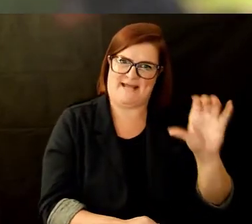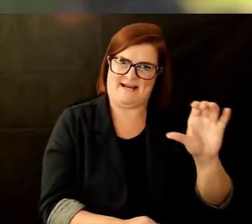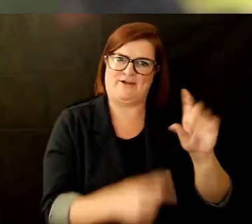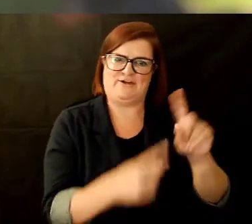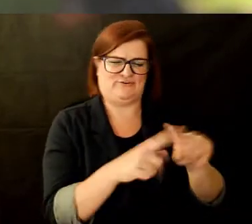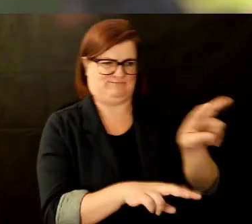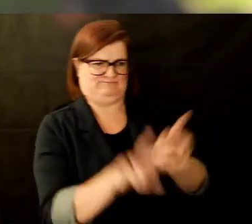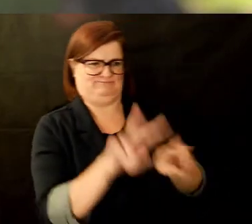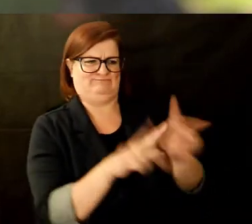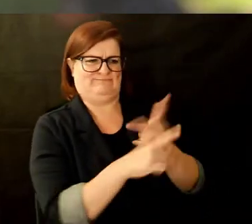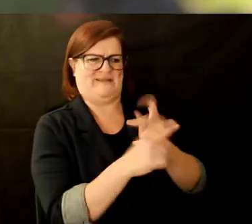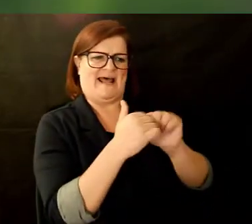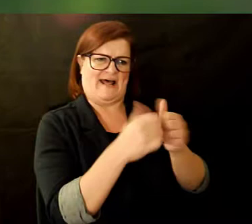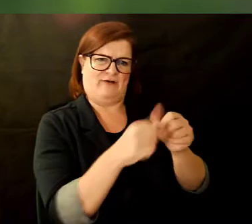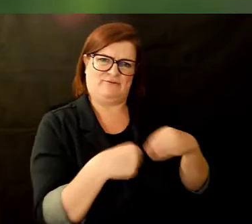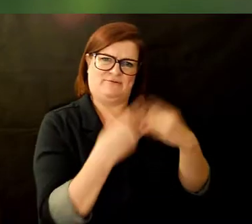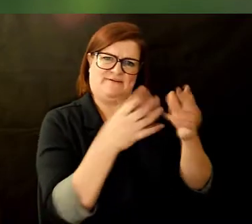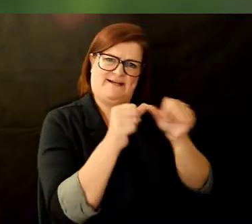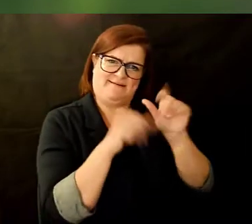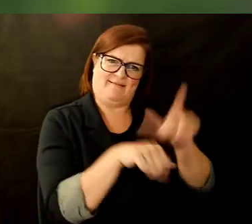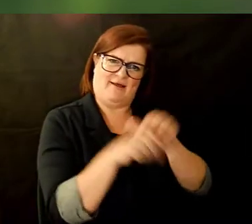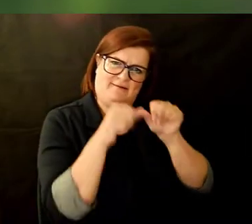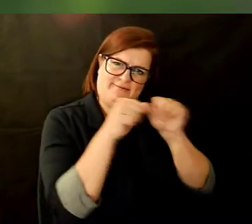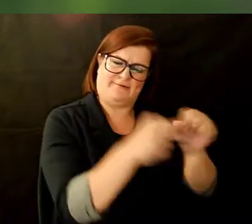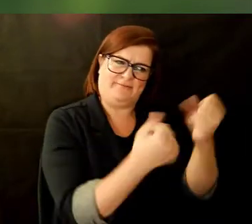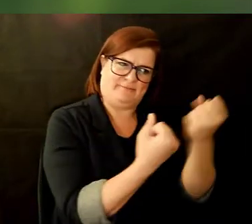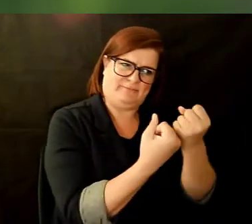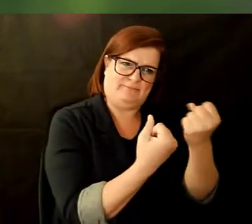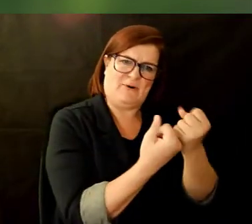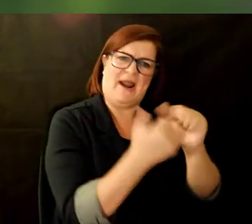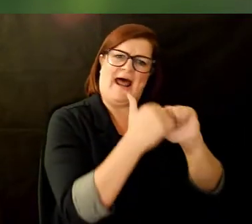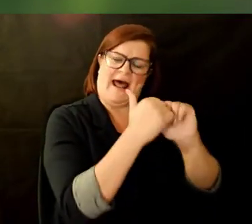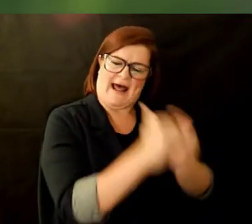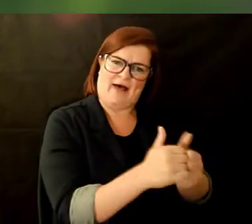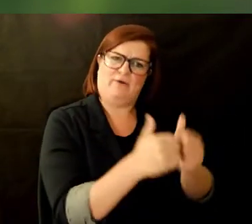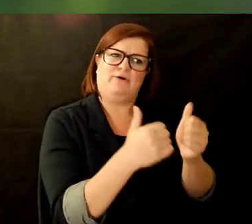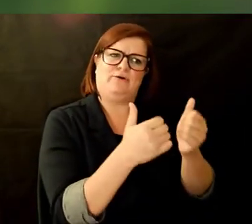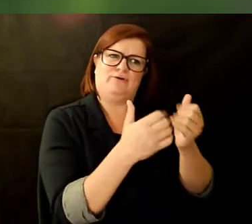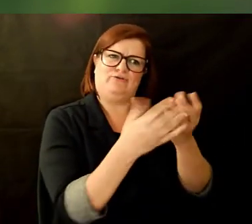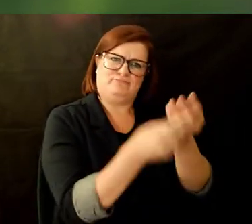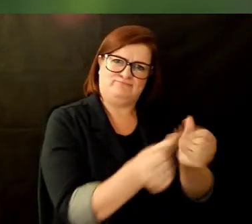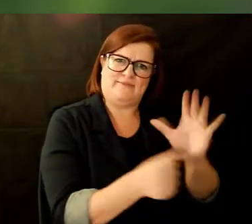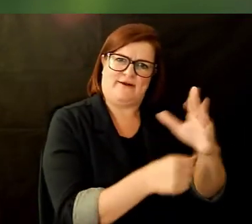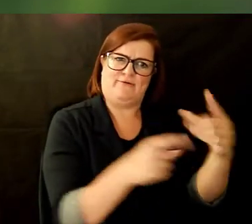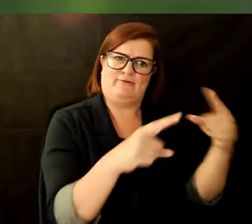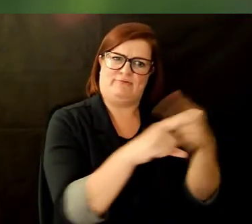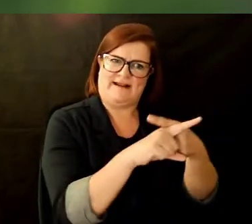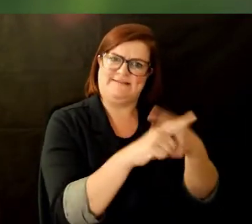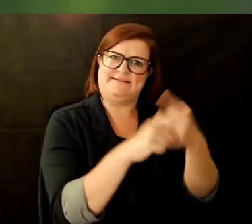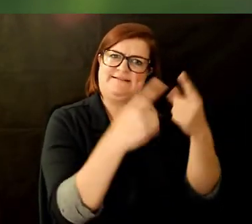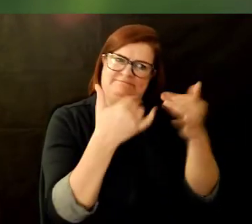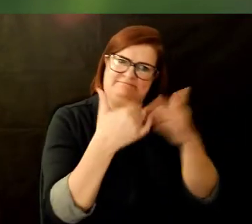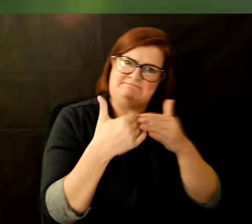support, how do we get them through this crisis right now and onto that road of recovery moving forward without police having